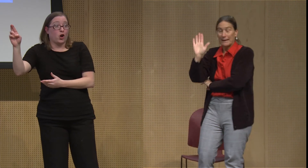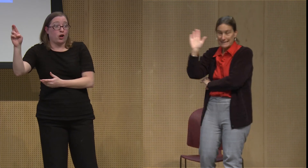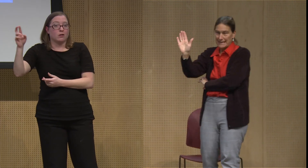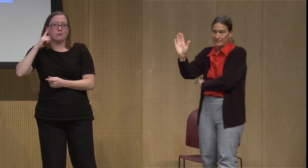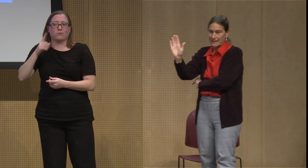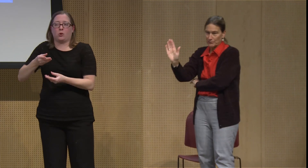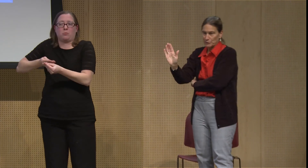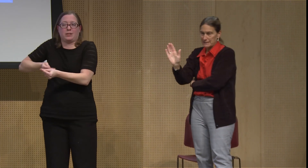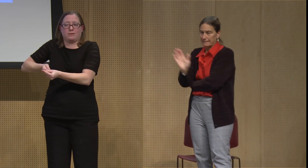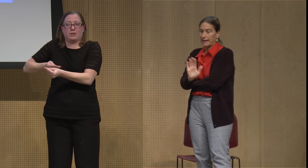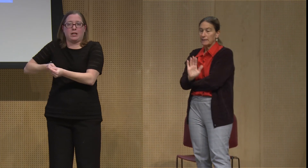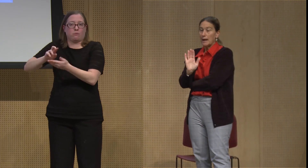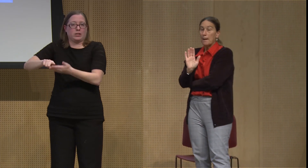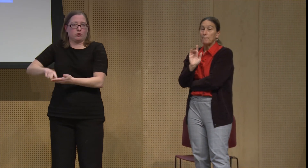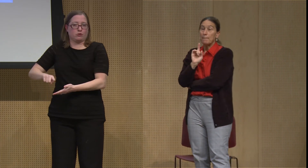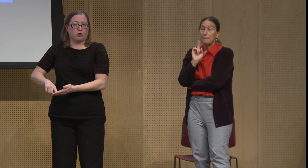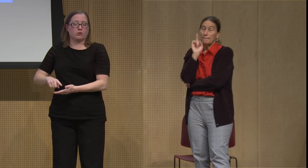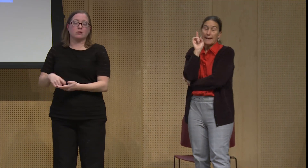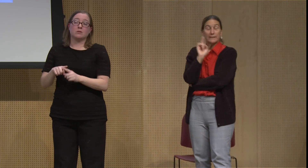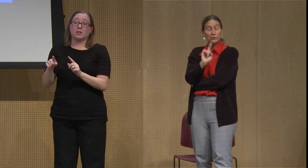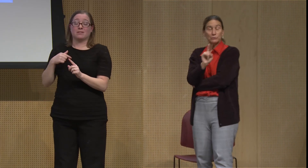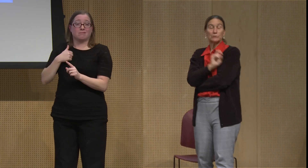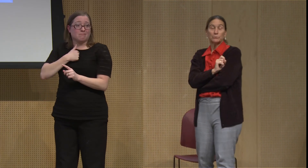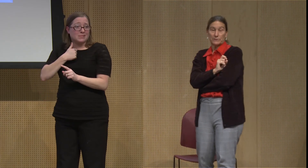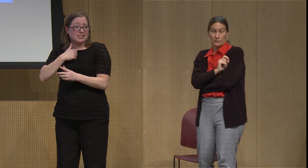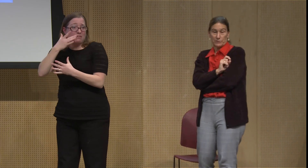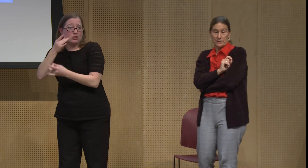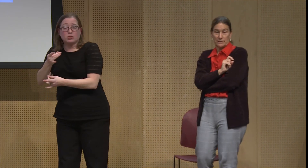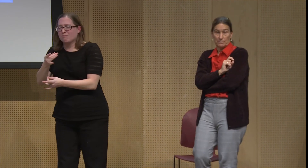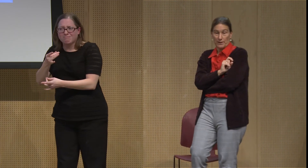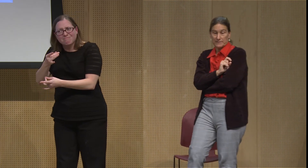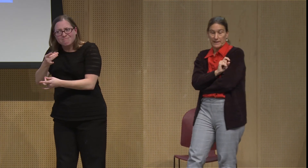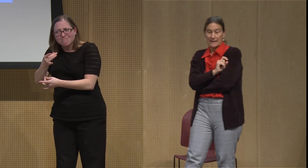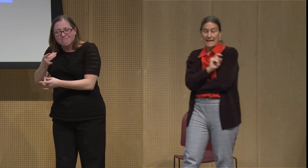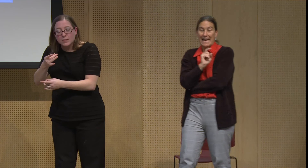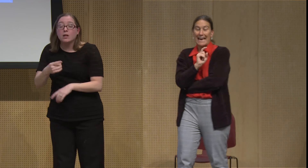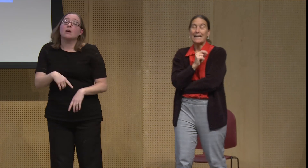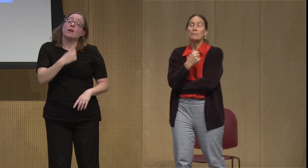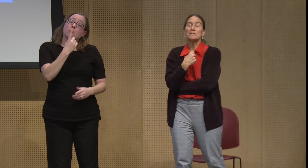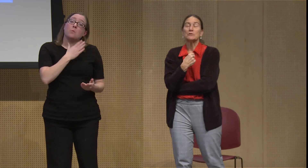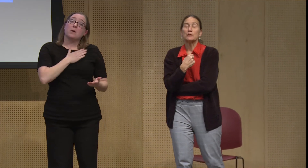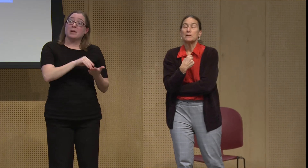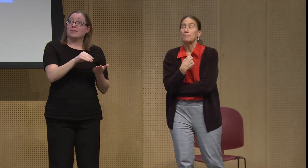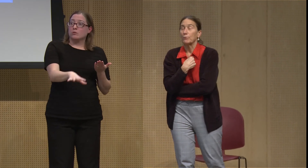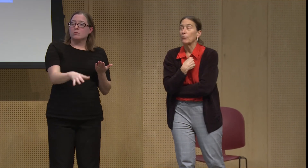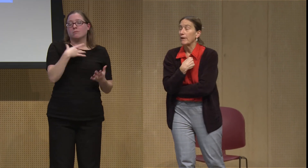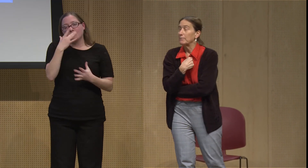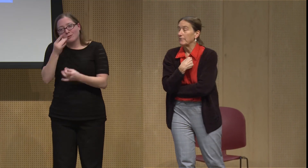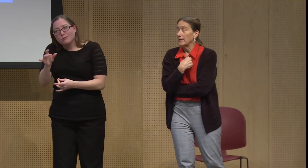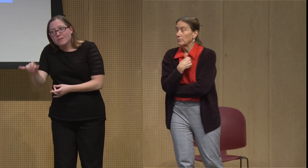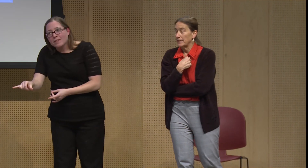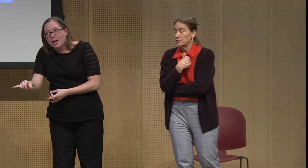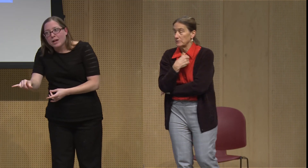BUT I DIDN'T HAVE ANY INTEREST IN THAT, BUT I HAD A STUDENT WHO WAS INTERESTED IN BREASTFEEDING, AND I WAS INTERESTED IN PROGRAM EVALUATION,